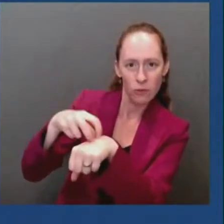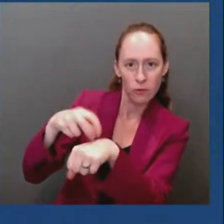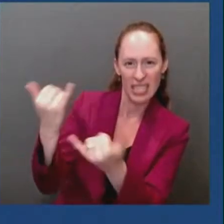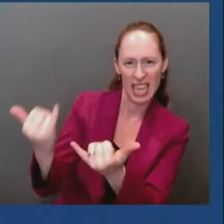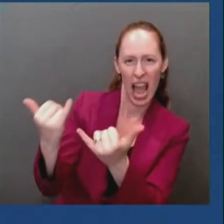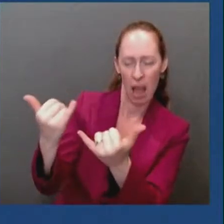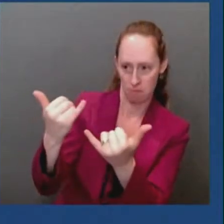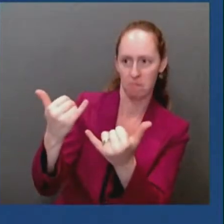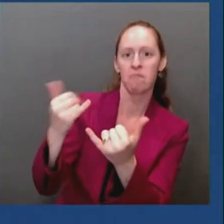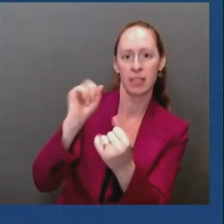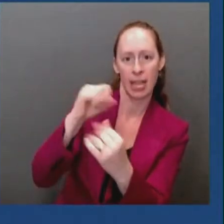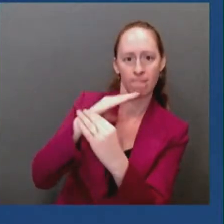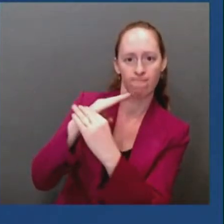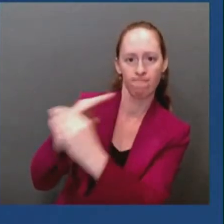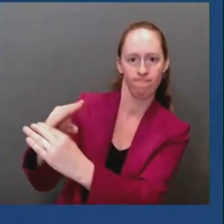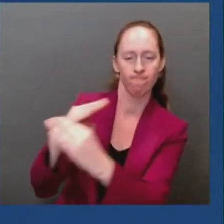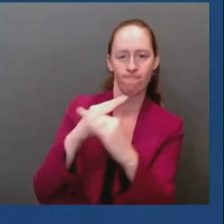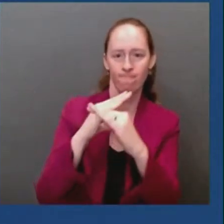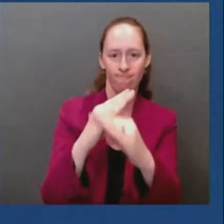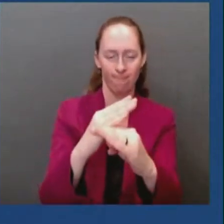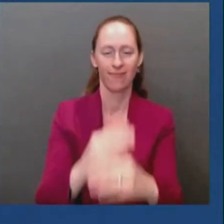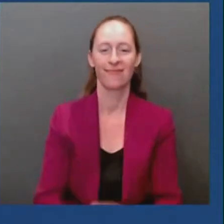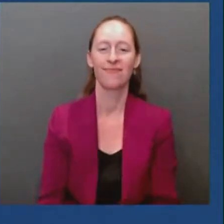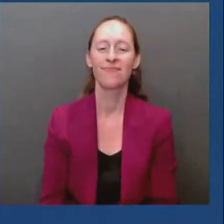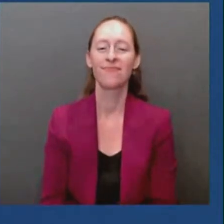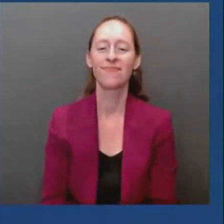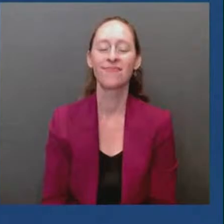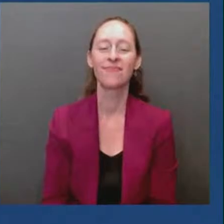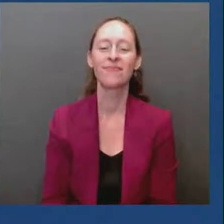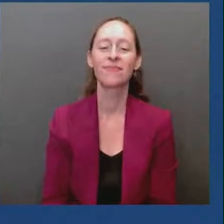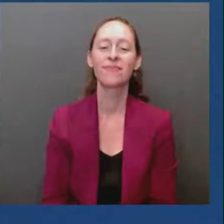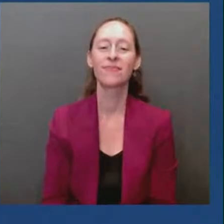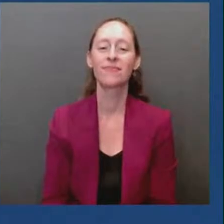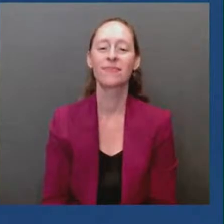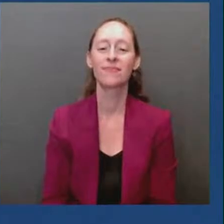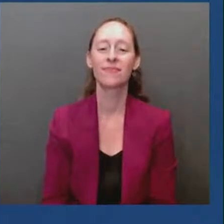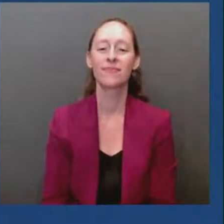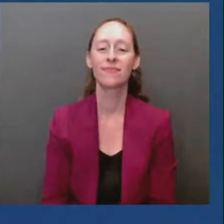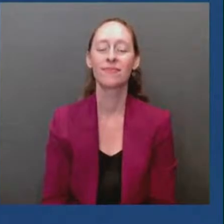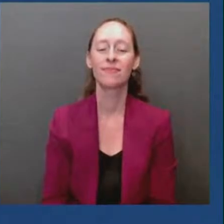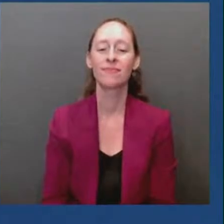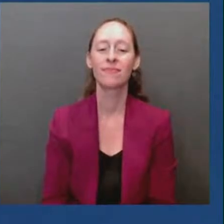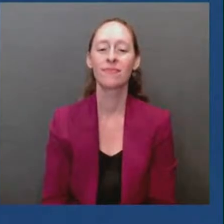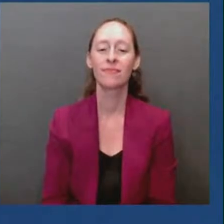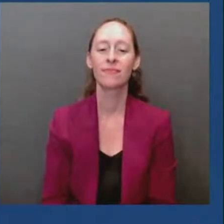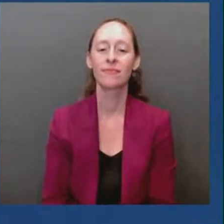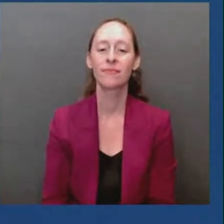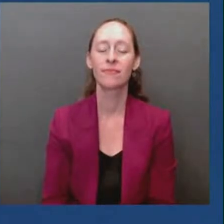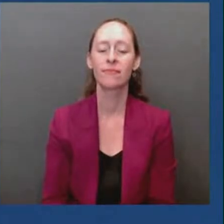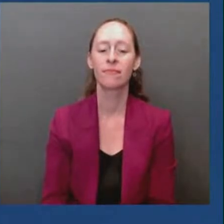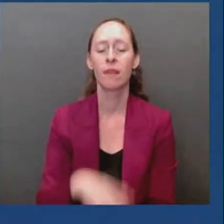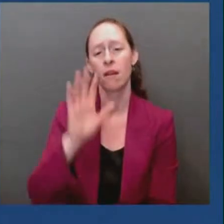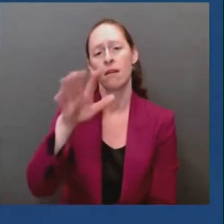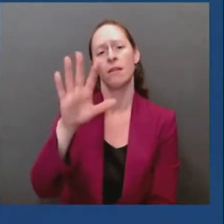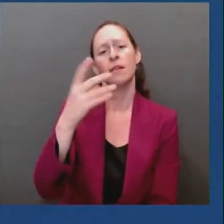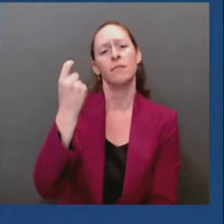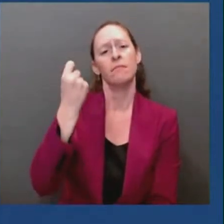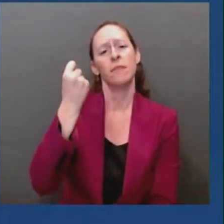CIRCULATING STRAINS FOR MOST OF THE POPULATION. HOWEVER, SOME, PARTICULARLY